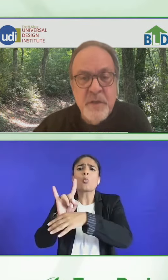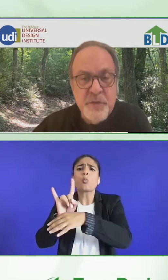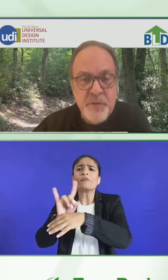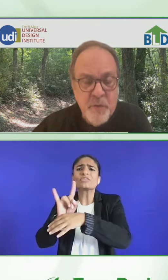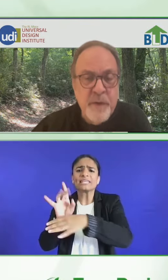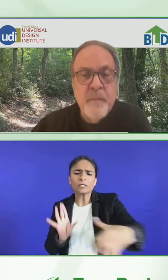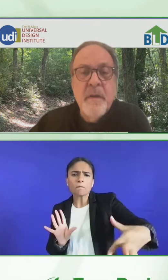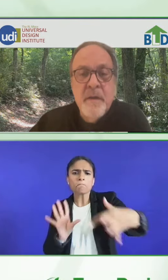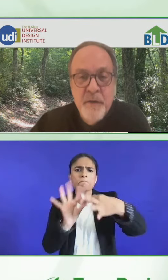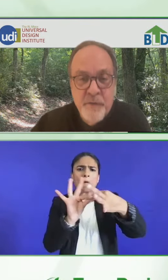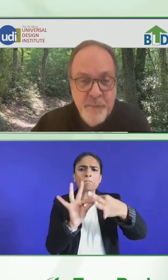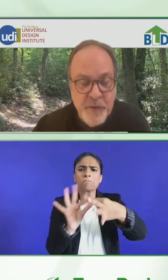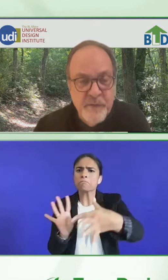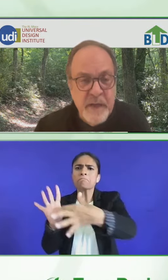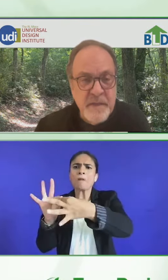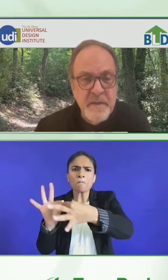well as control them from your devices.